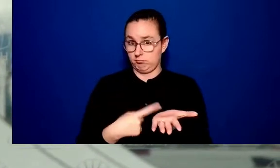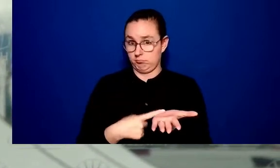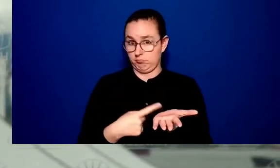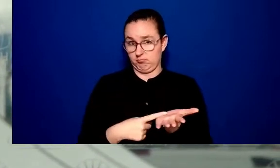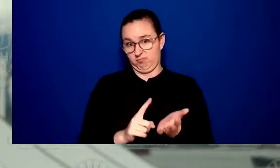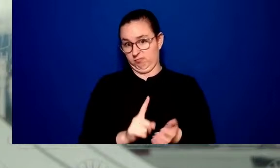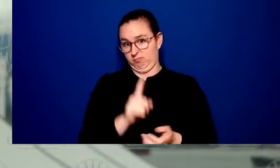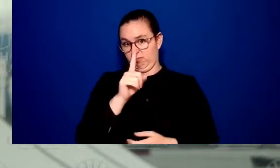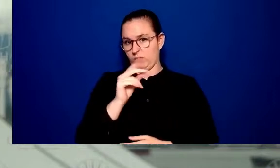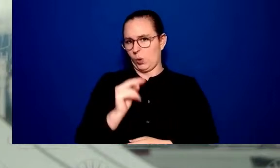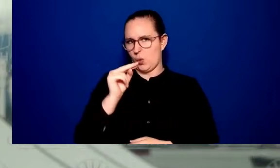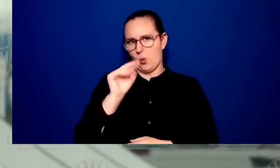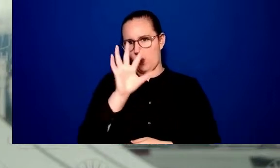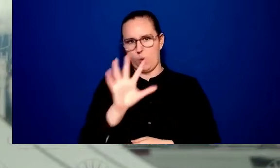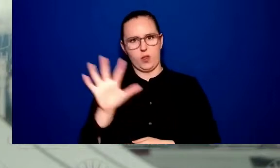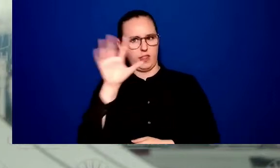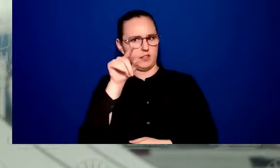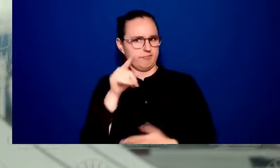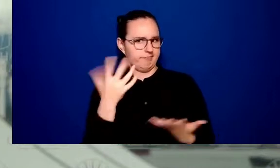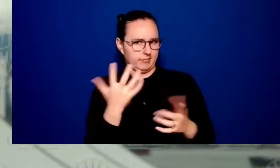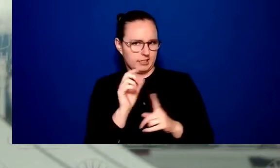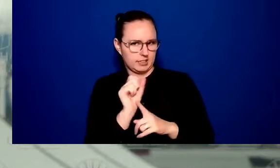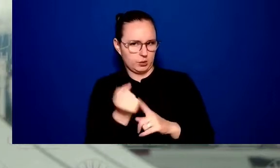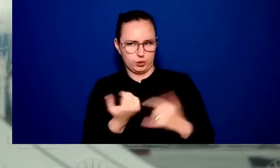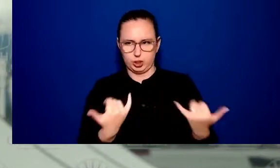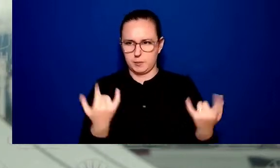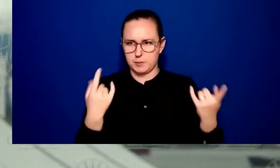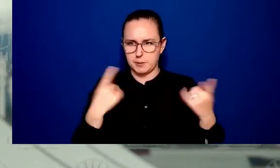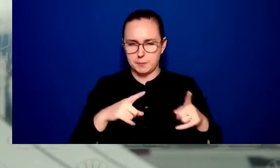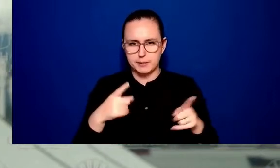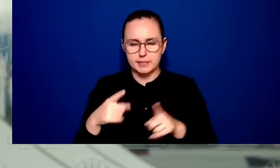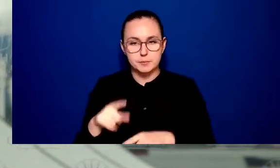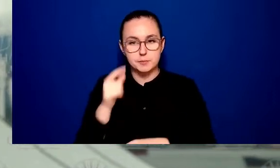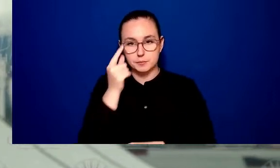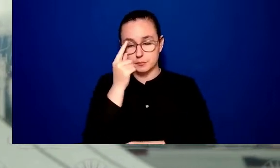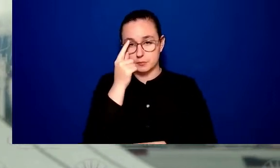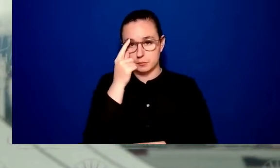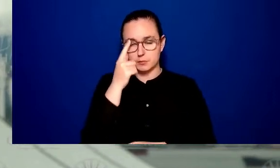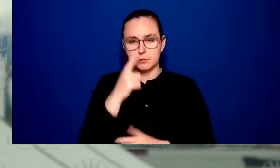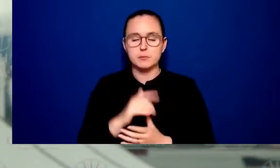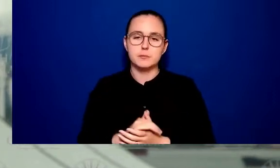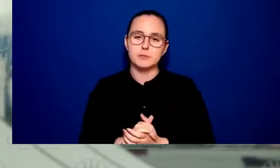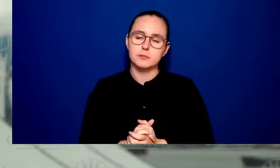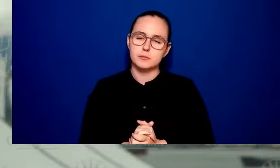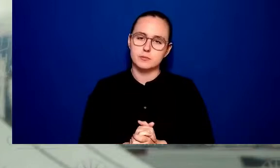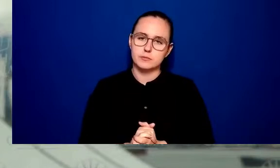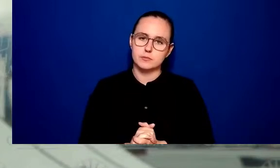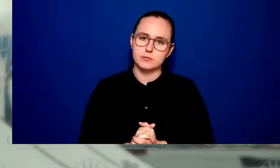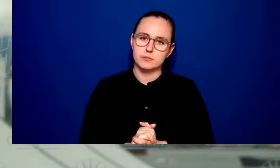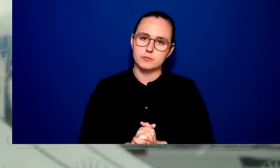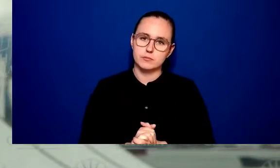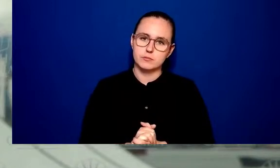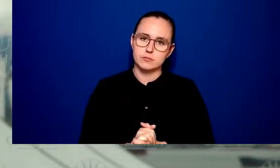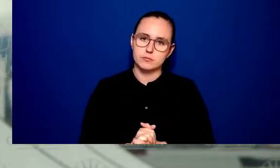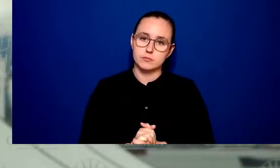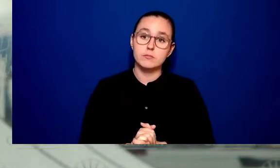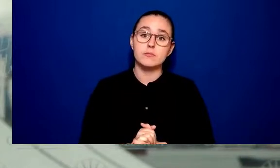in context. Over the course of